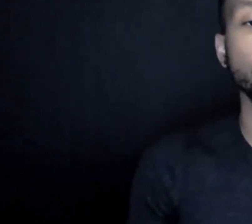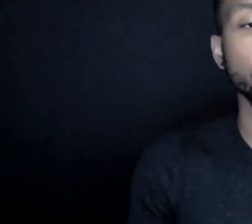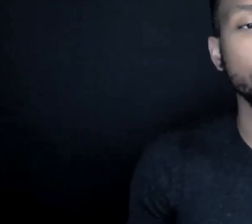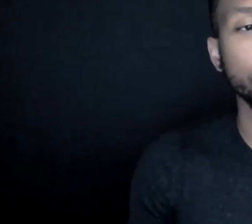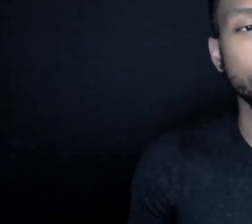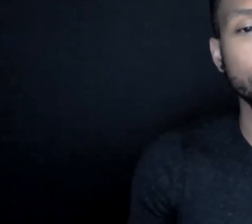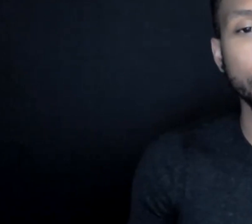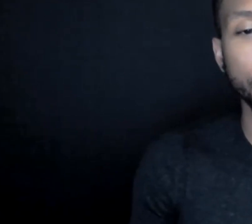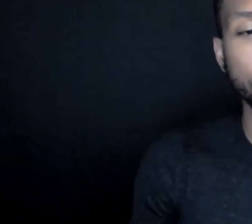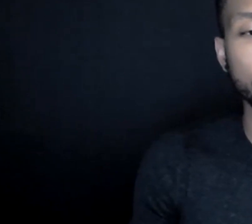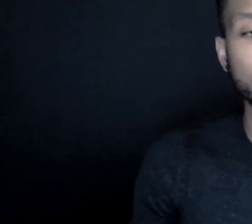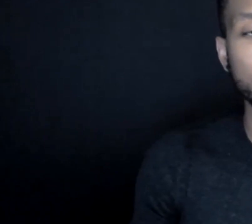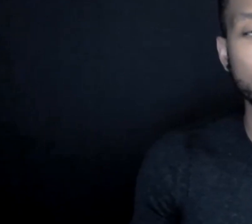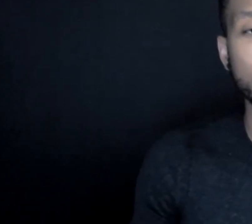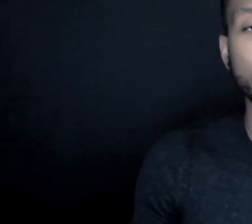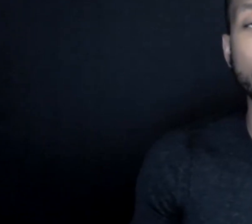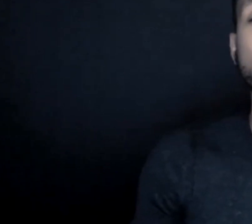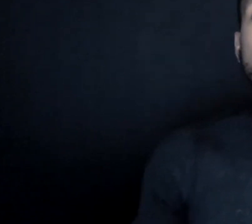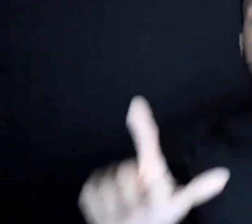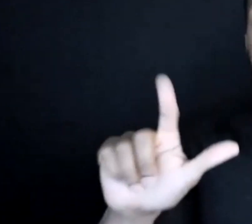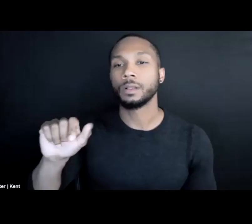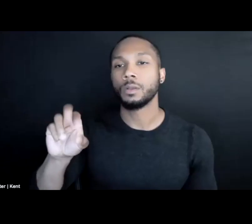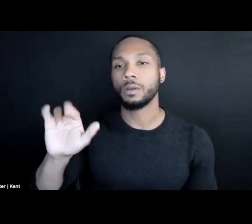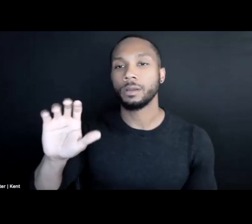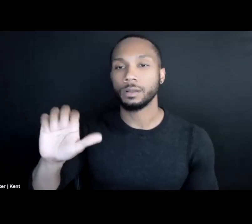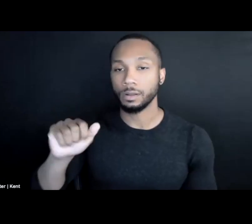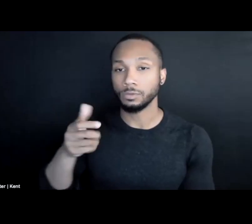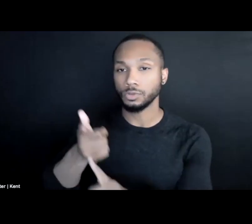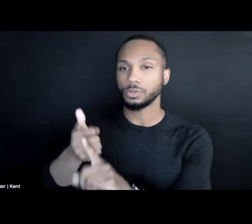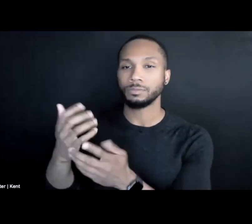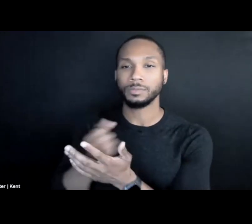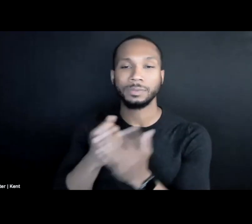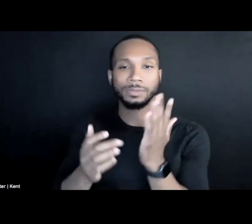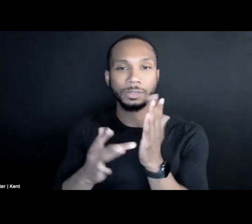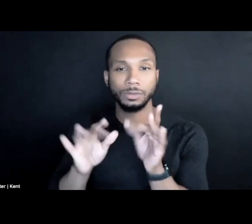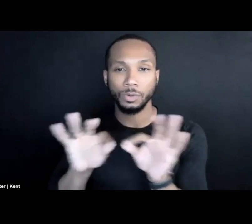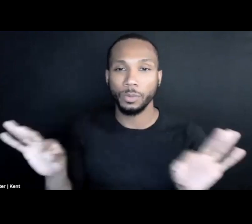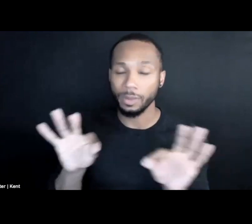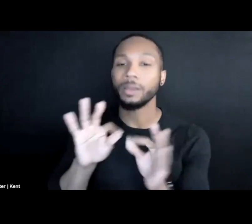Caracas, Venezuela, 1989) earned a technical degree in graphic design from the Instituto